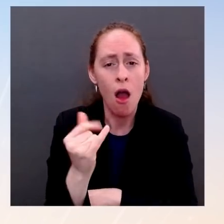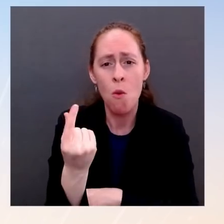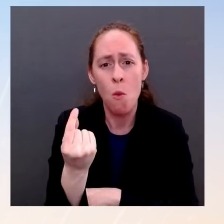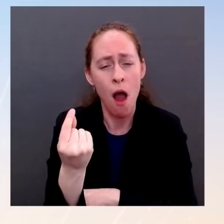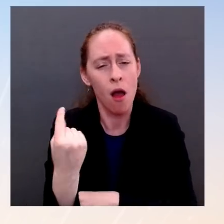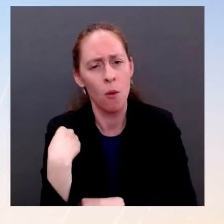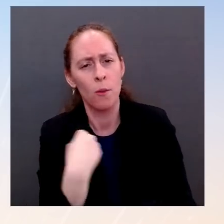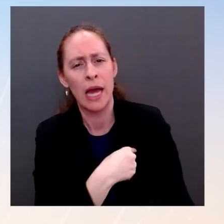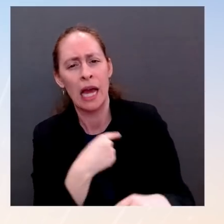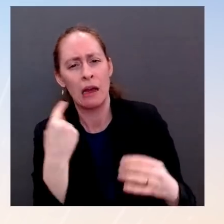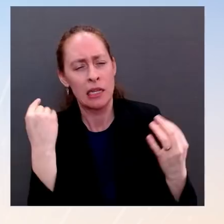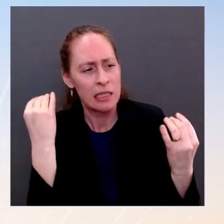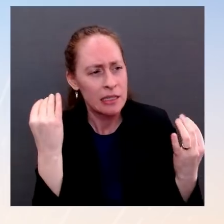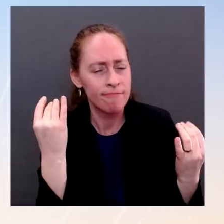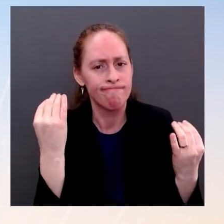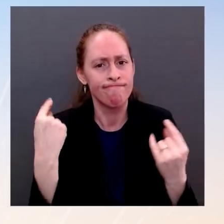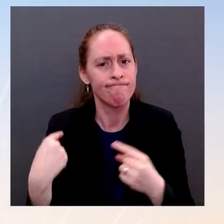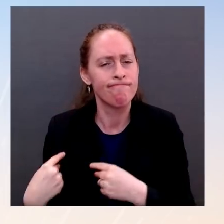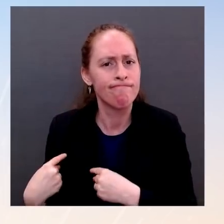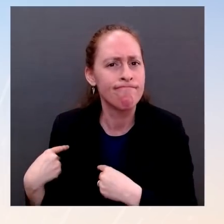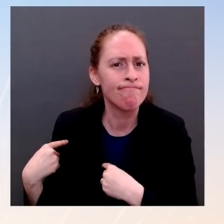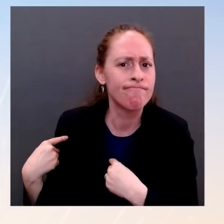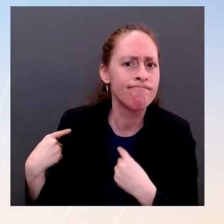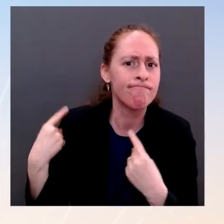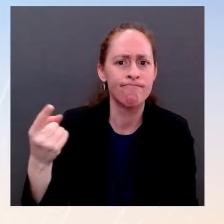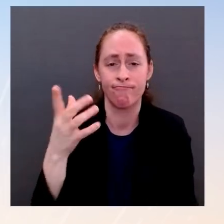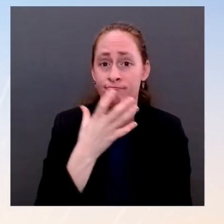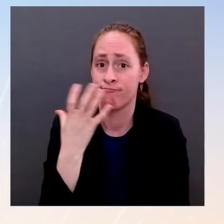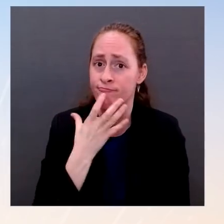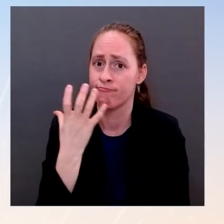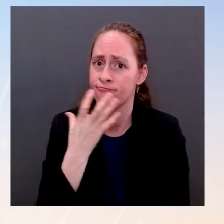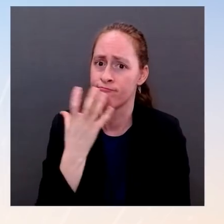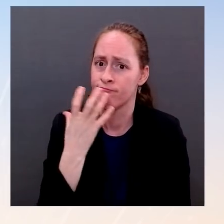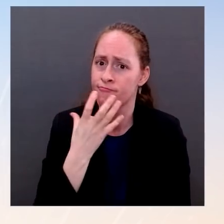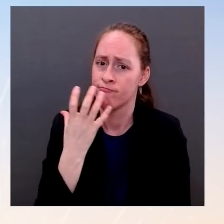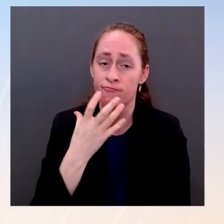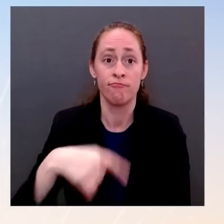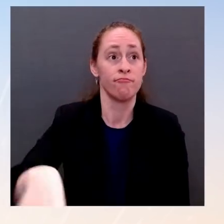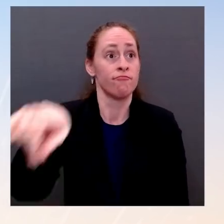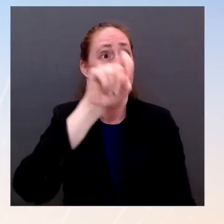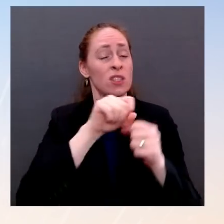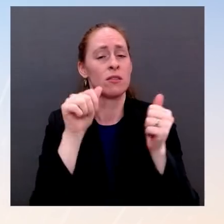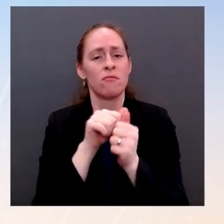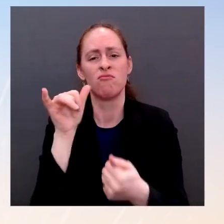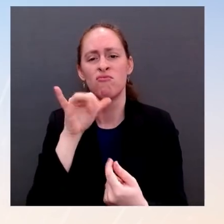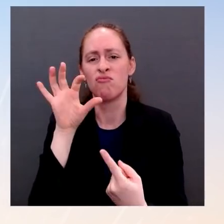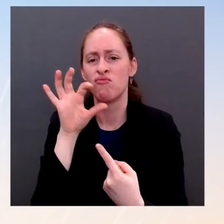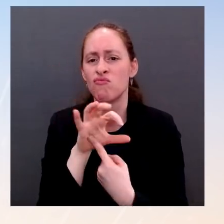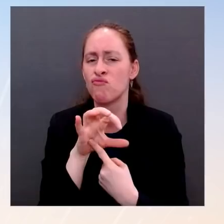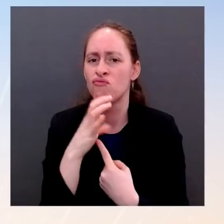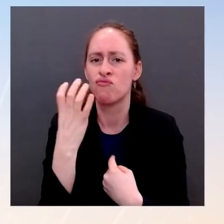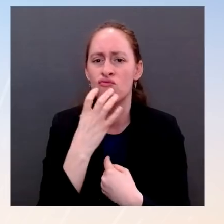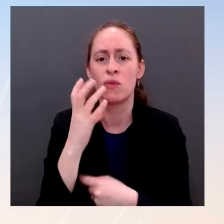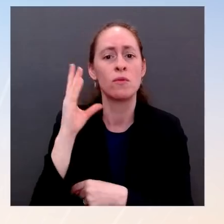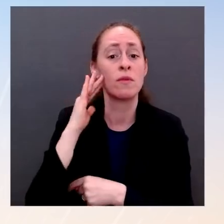And that's the reason I say that the West is likely to emerge more unified and determined coming out of this episode than any point in the post-Cold War era.